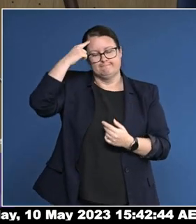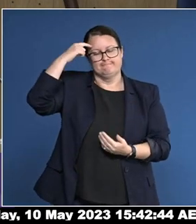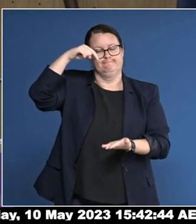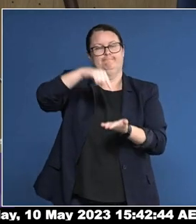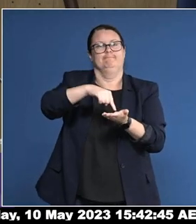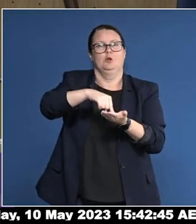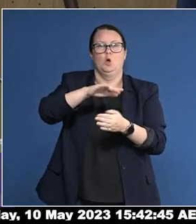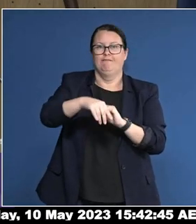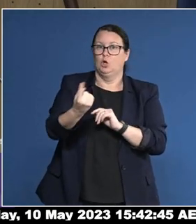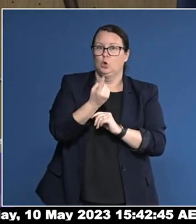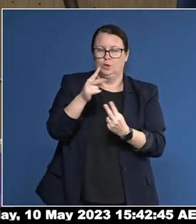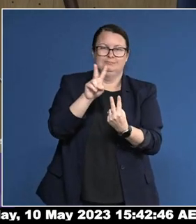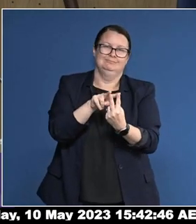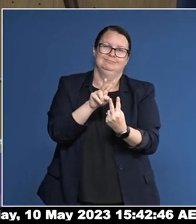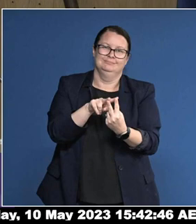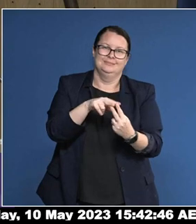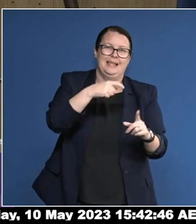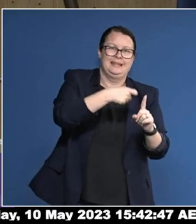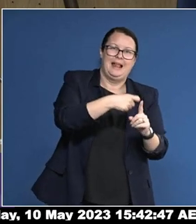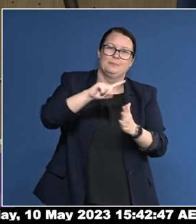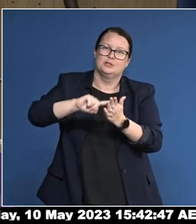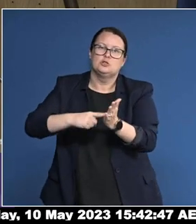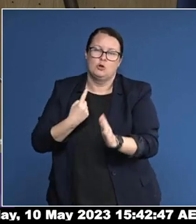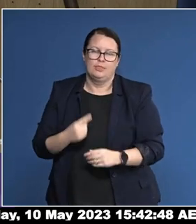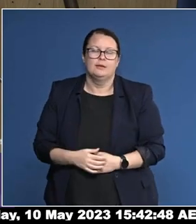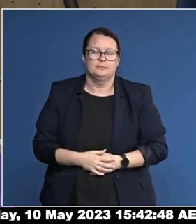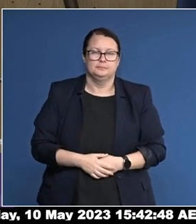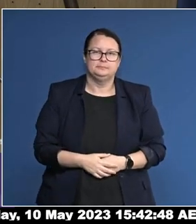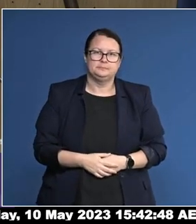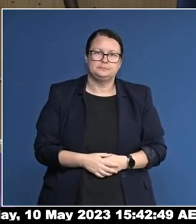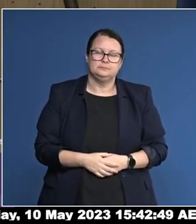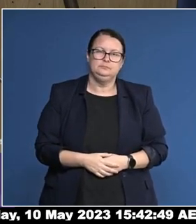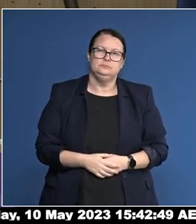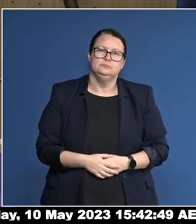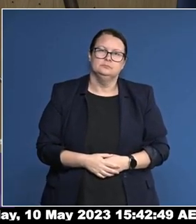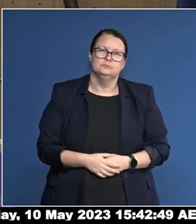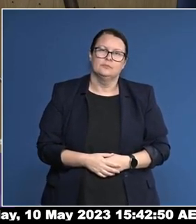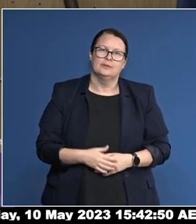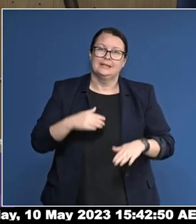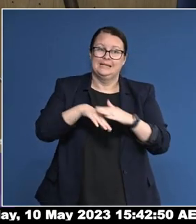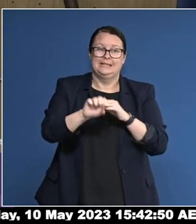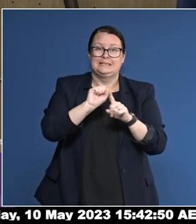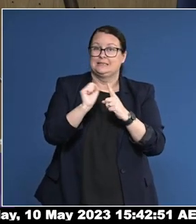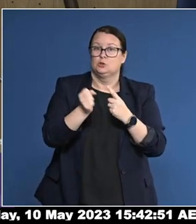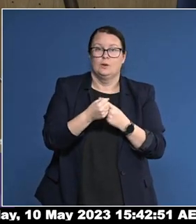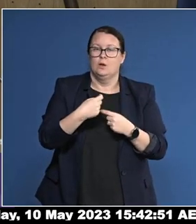the issues discussed during the course of this hearing in circumstances where we were unable to hear from them themselves.